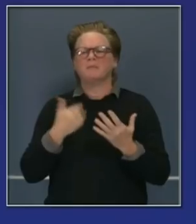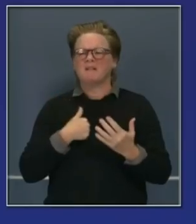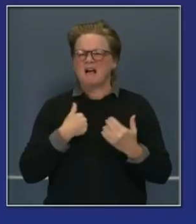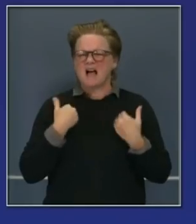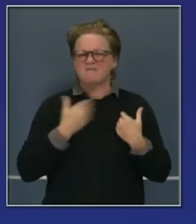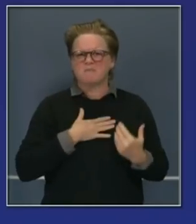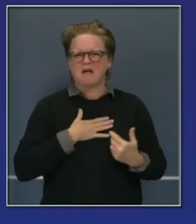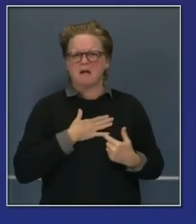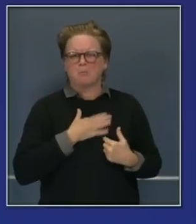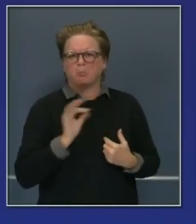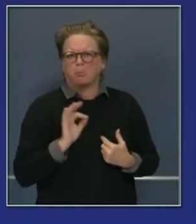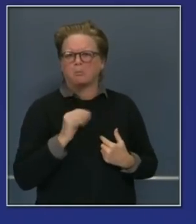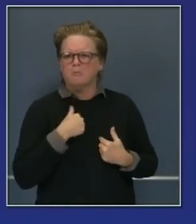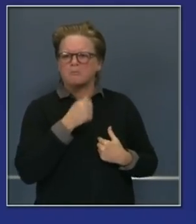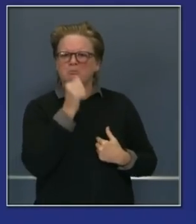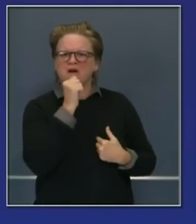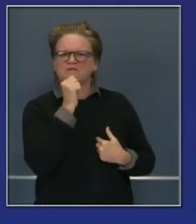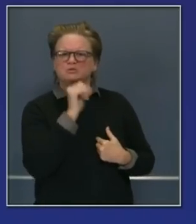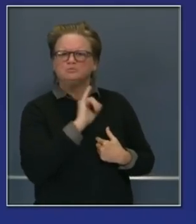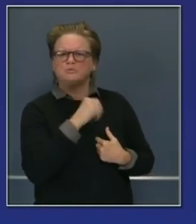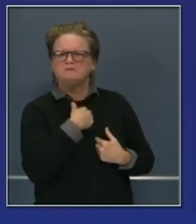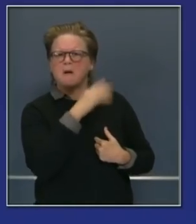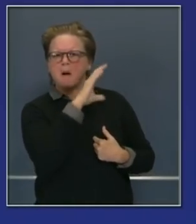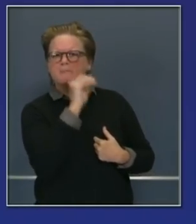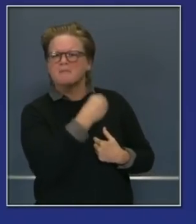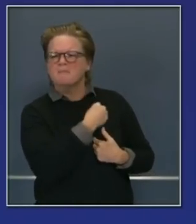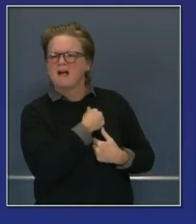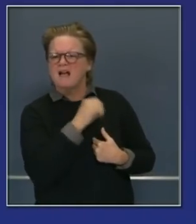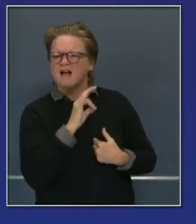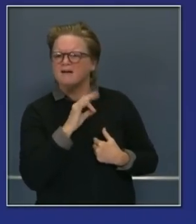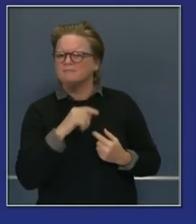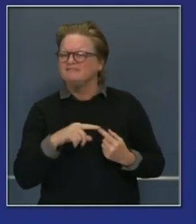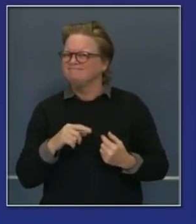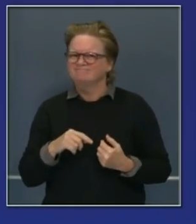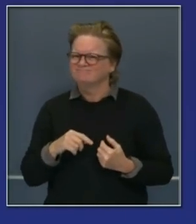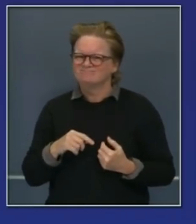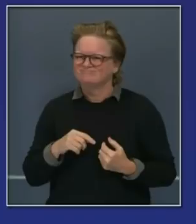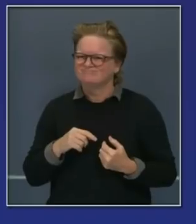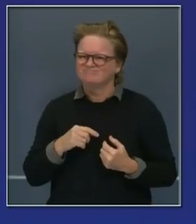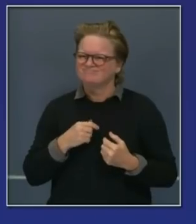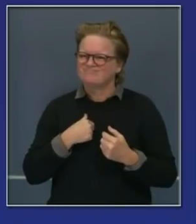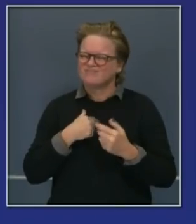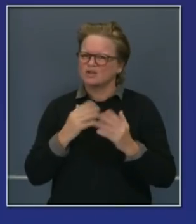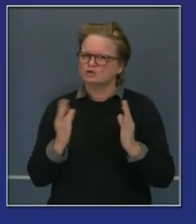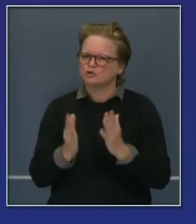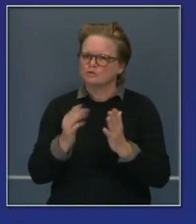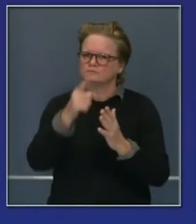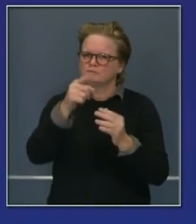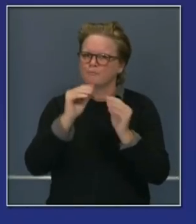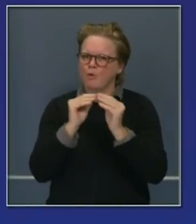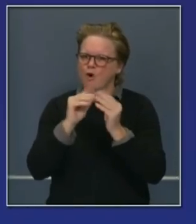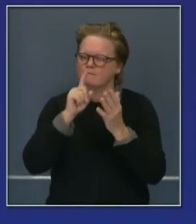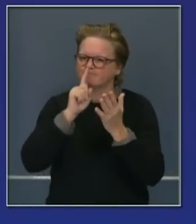ALL RELATED ISSUES THAT IMPACT YOU. IF YOU DON'T THINK IT IMPACTS YOU BECAUSE YOU ARE NOT